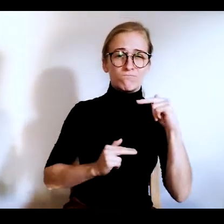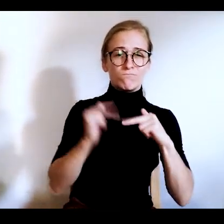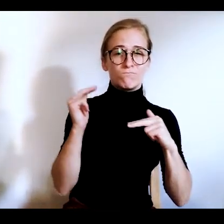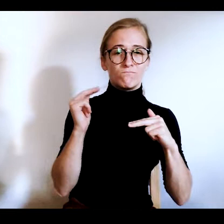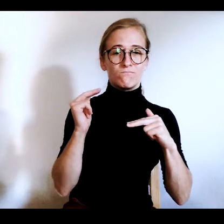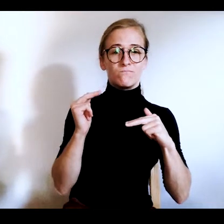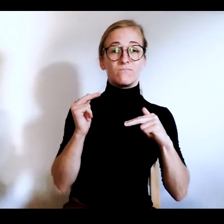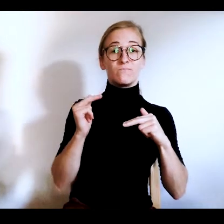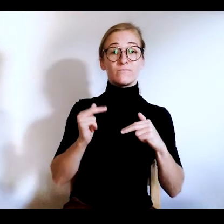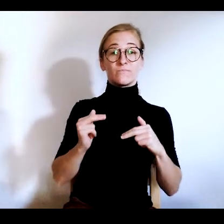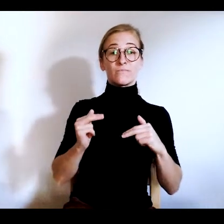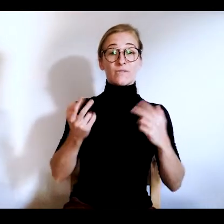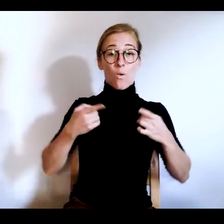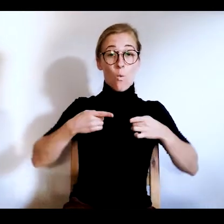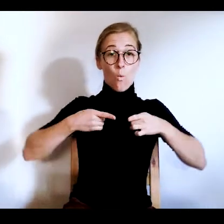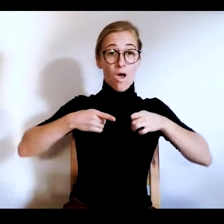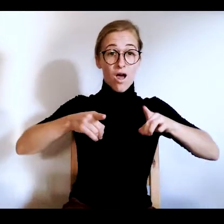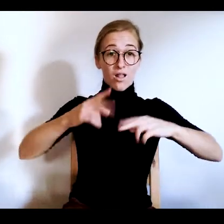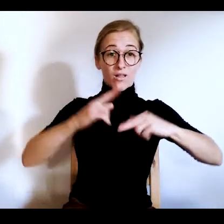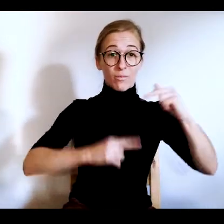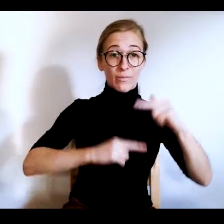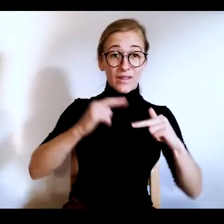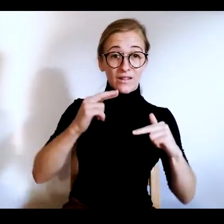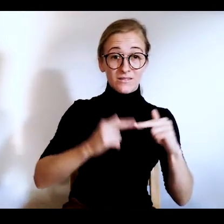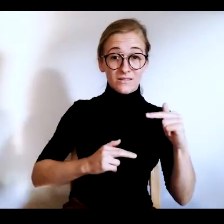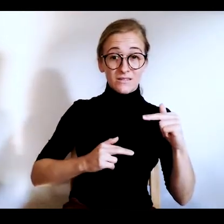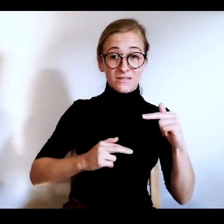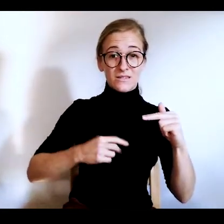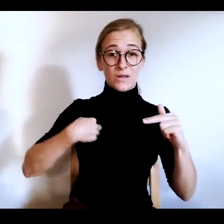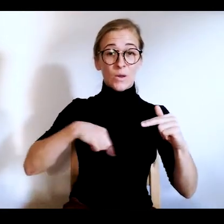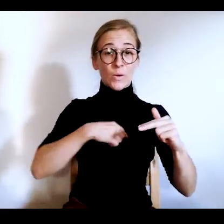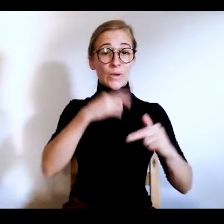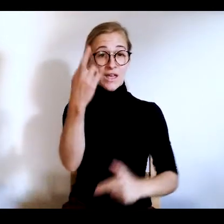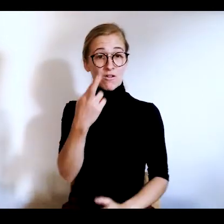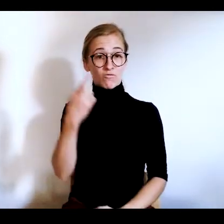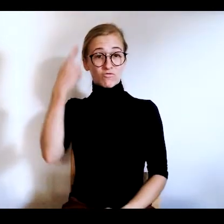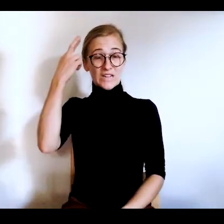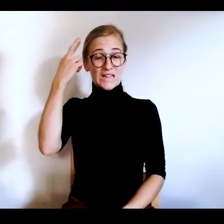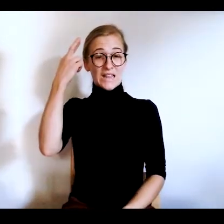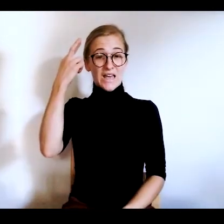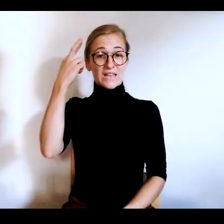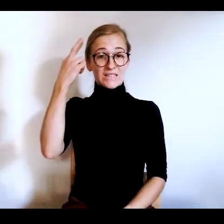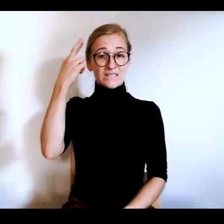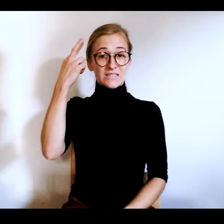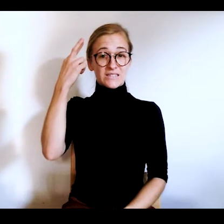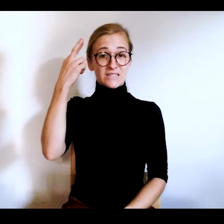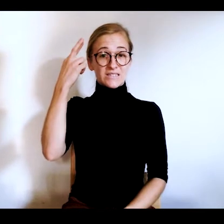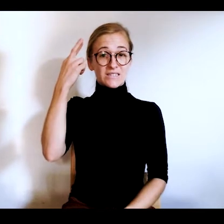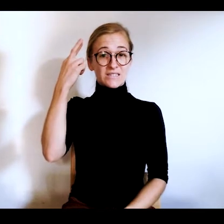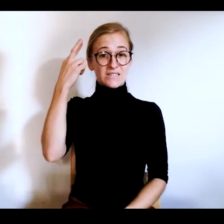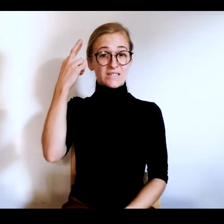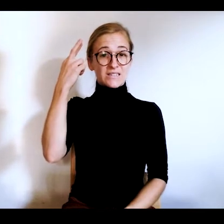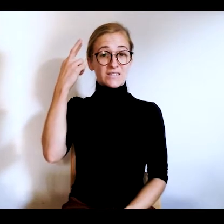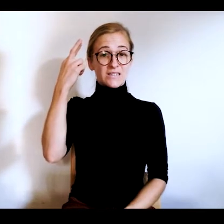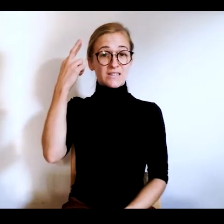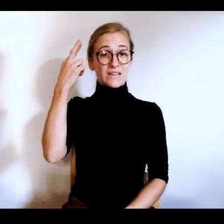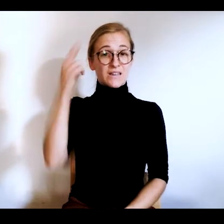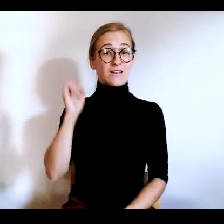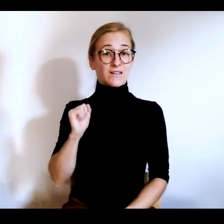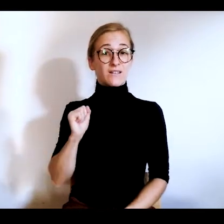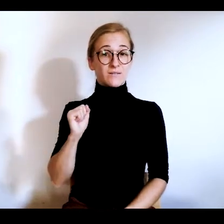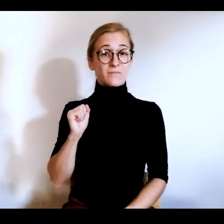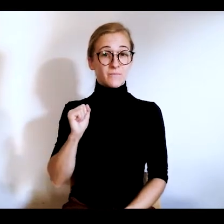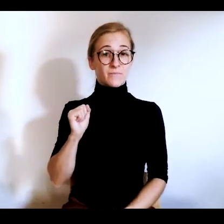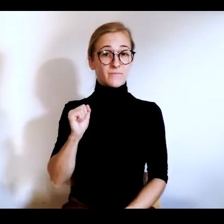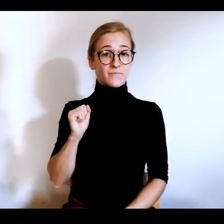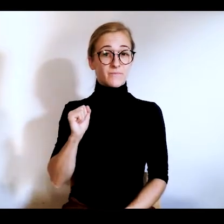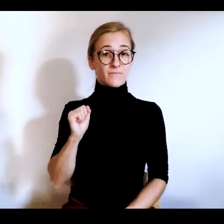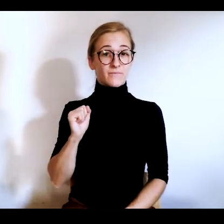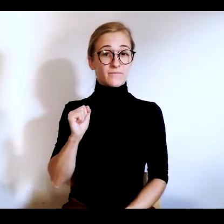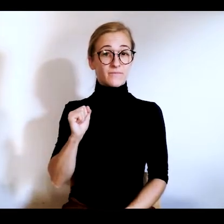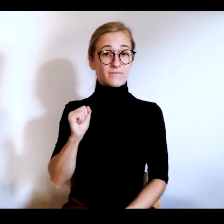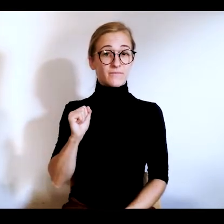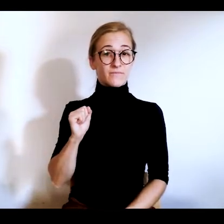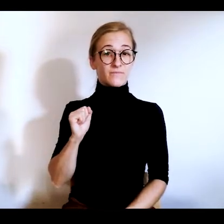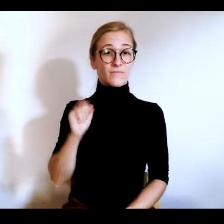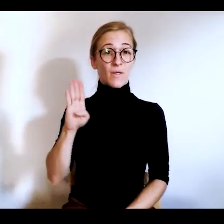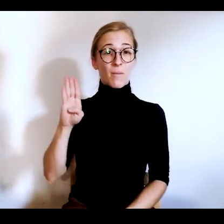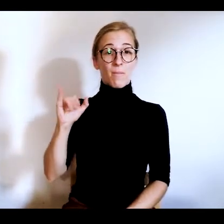But as it was built, we realized and ,